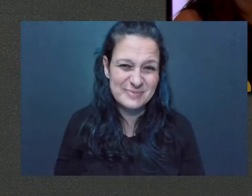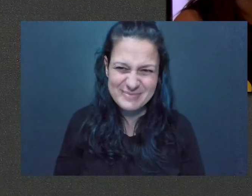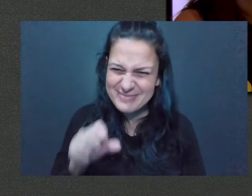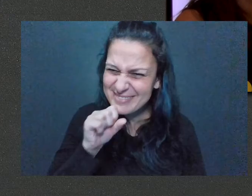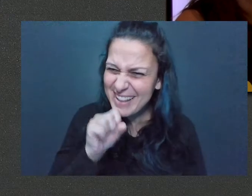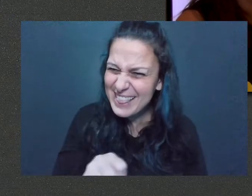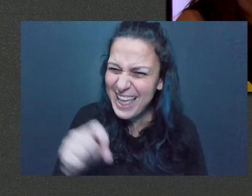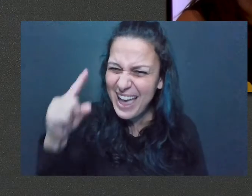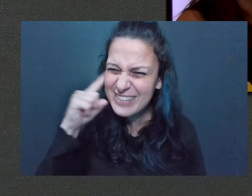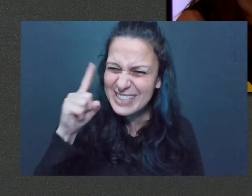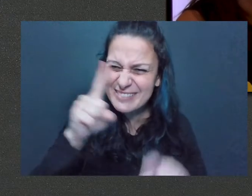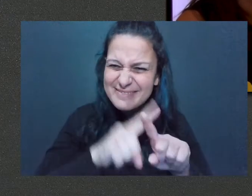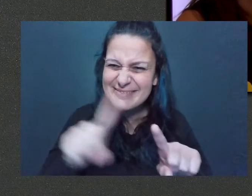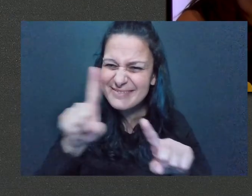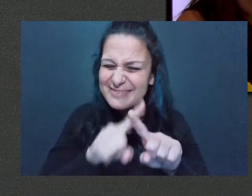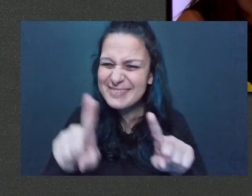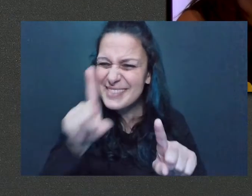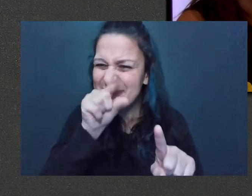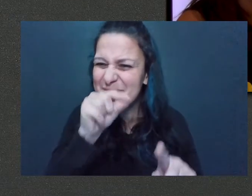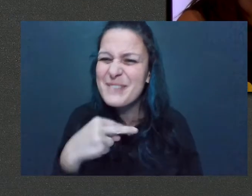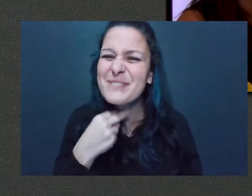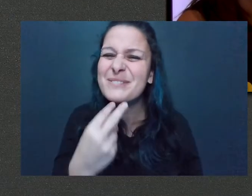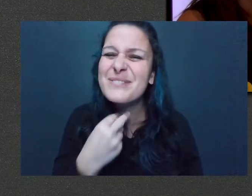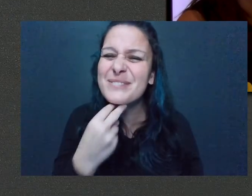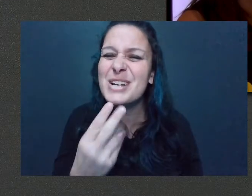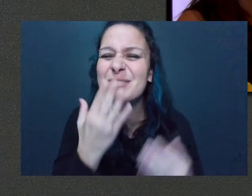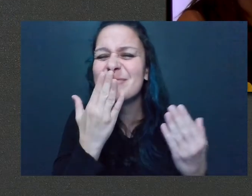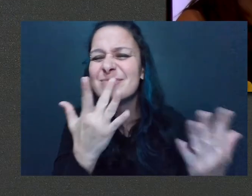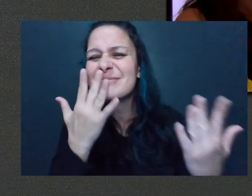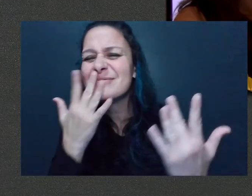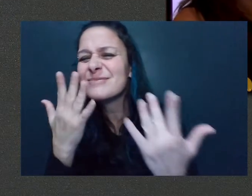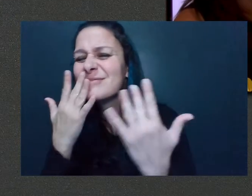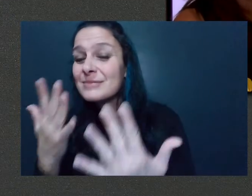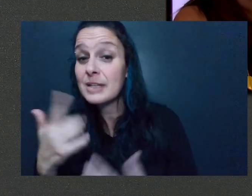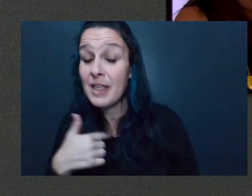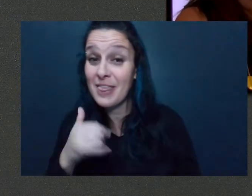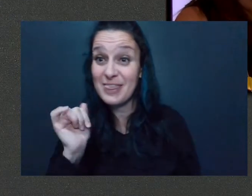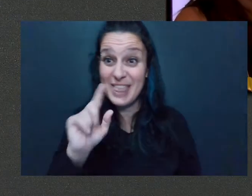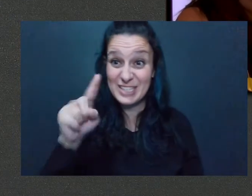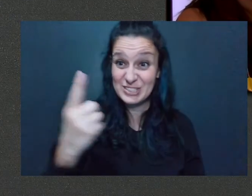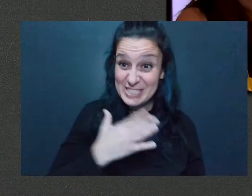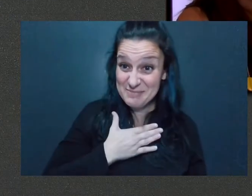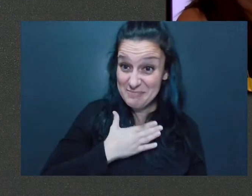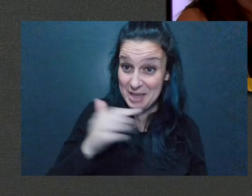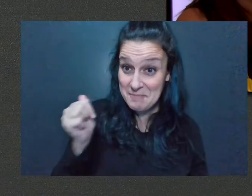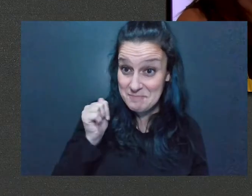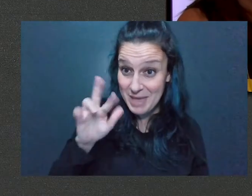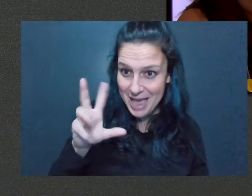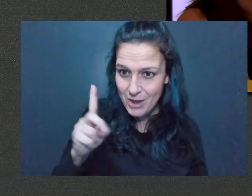Don't you love hearing all those different voices of the birds? Those are just the ones in my backyard,